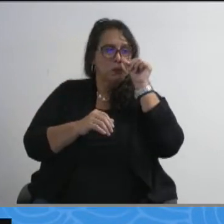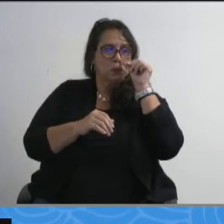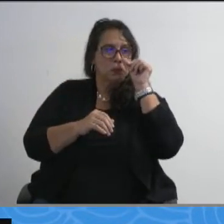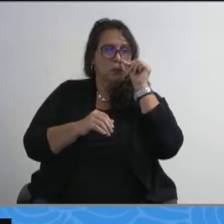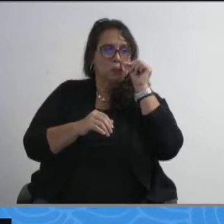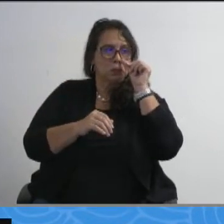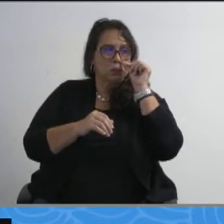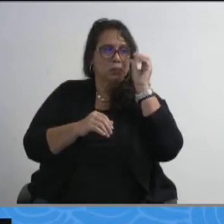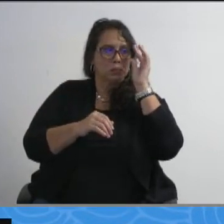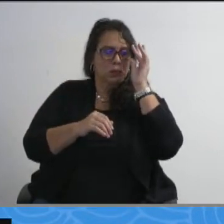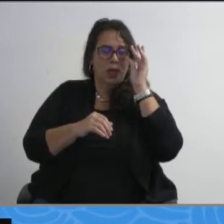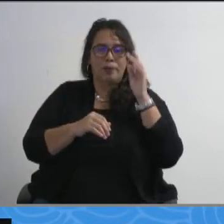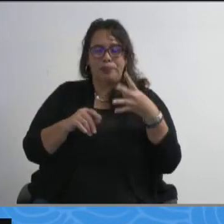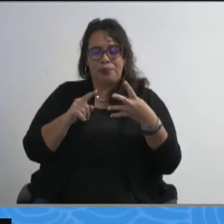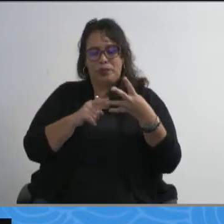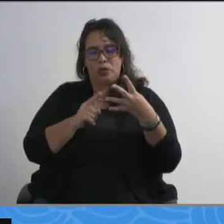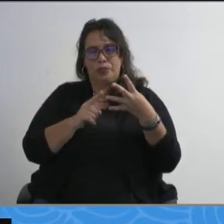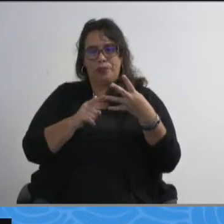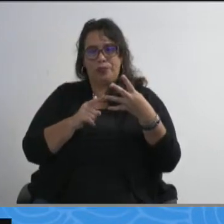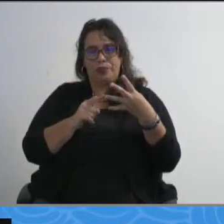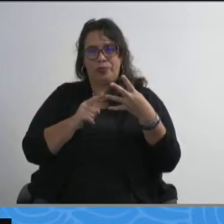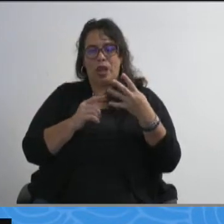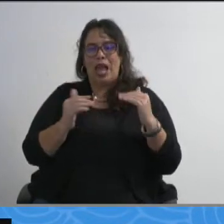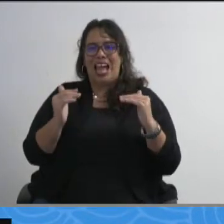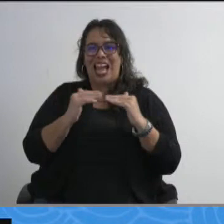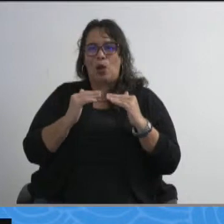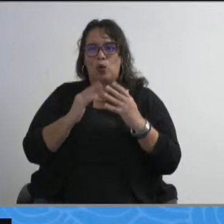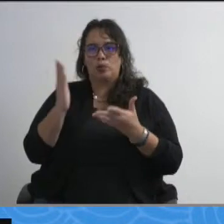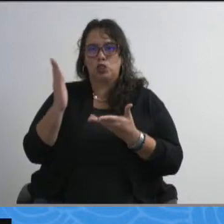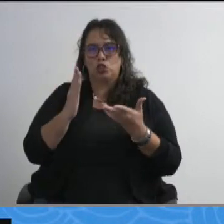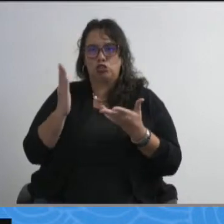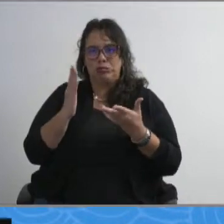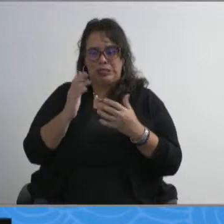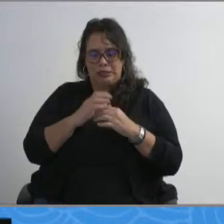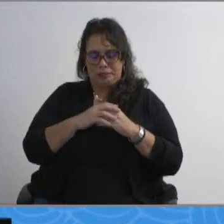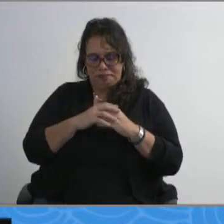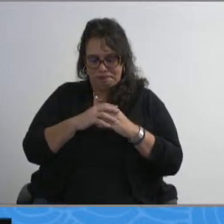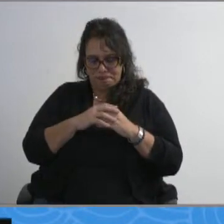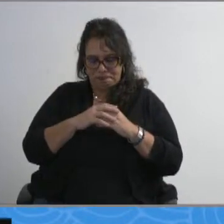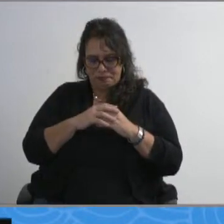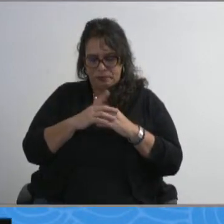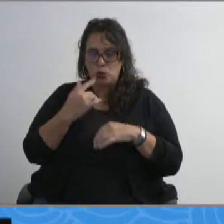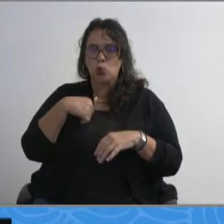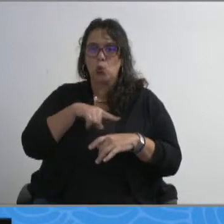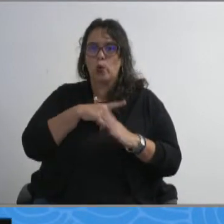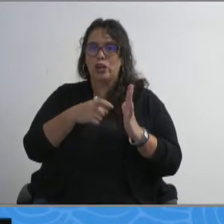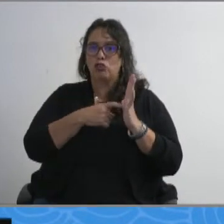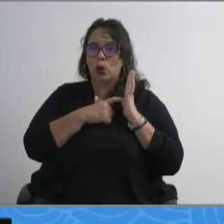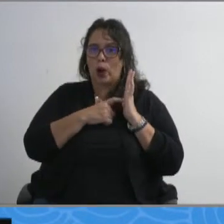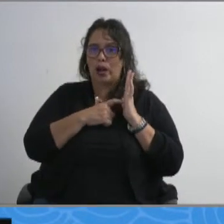Let me go into equitable services really quickly. We are required to provide services